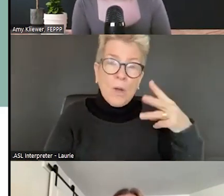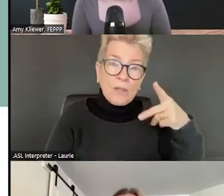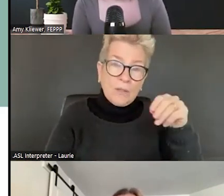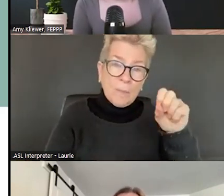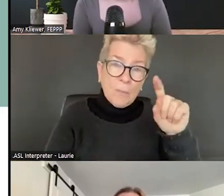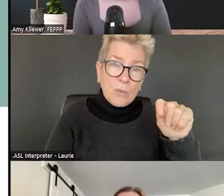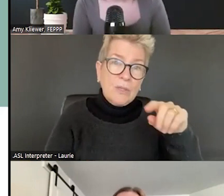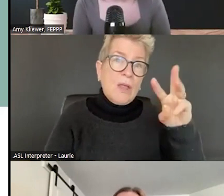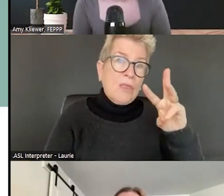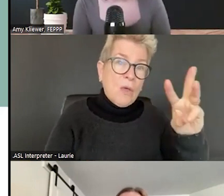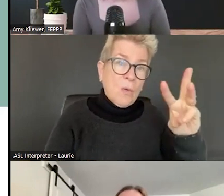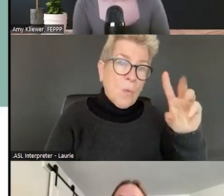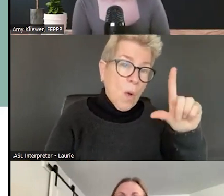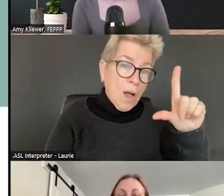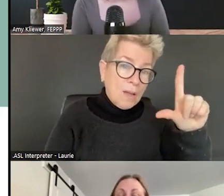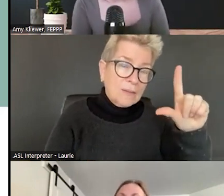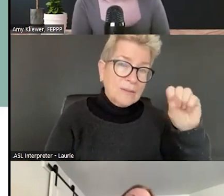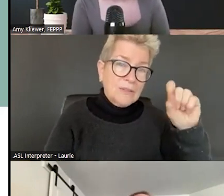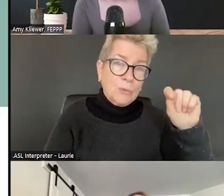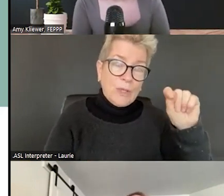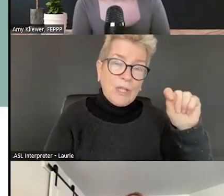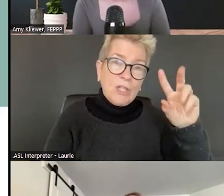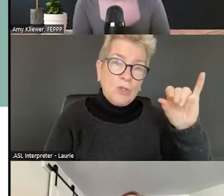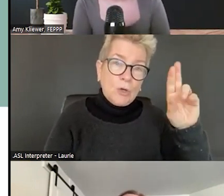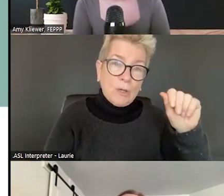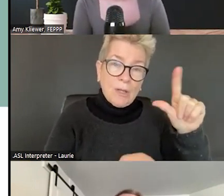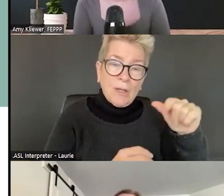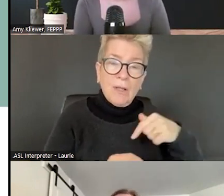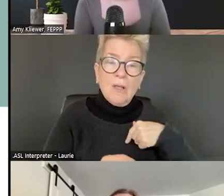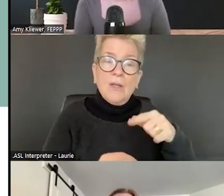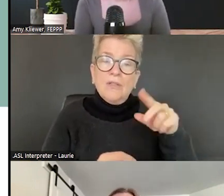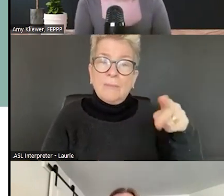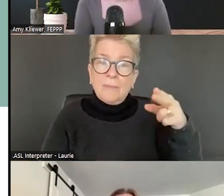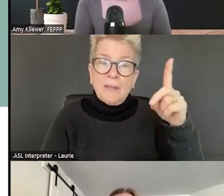She holds holds a PhD in economics from the University of Wisconsin Madison and